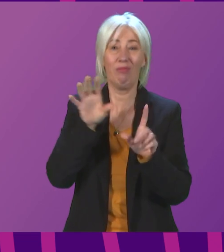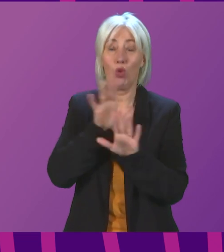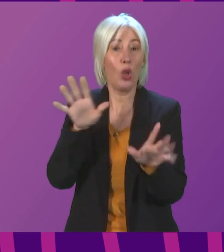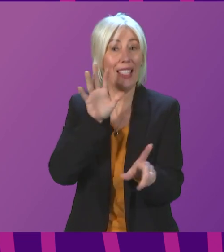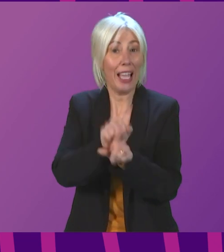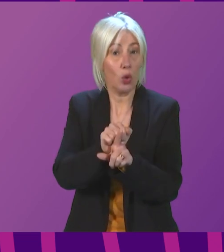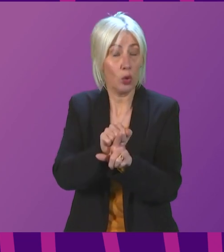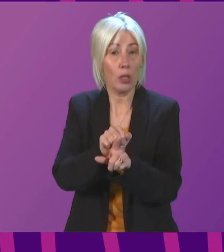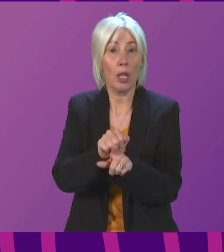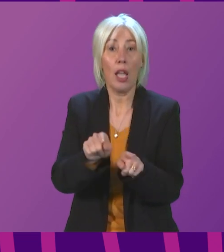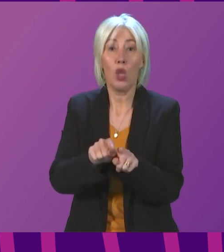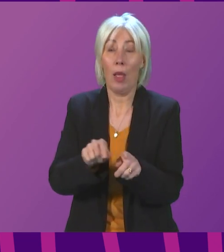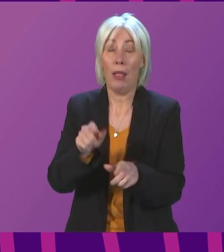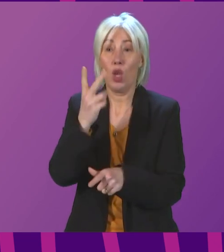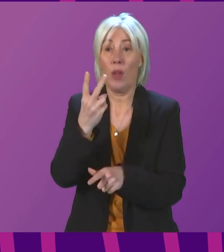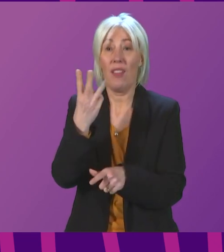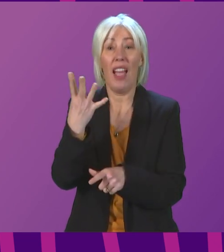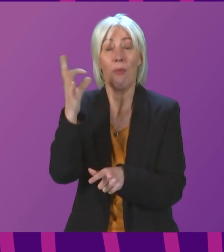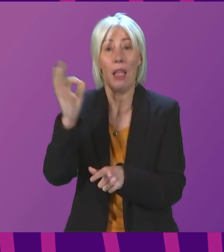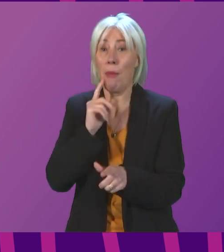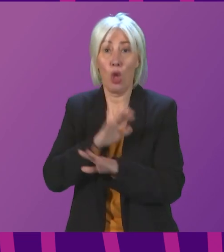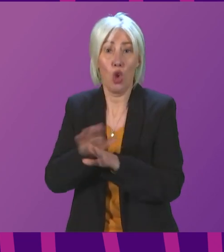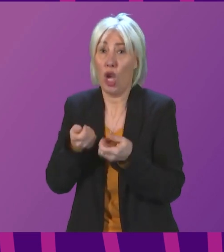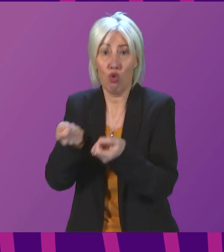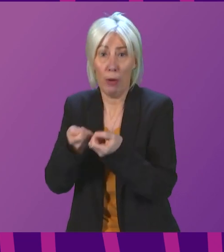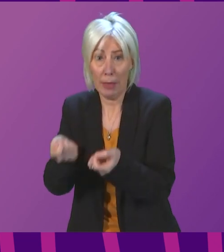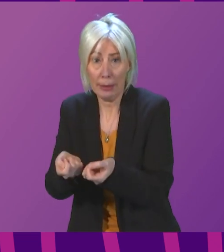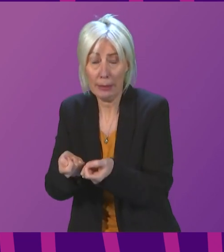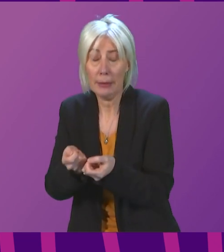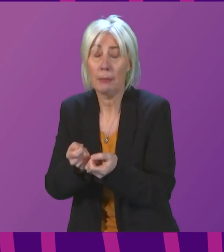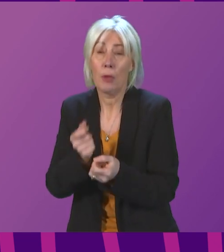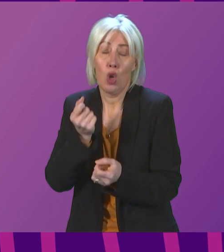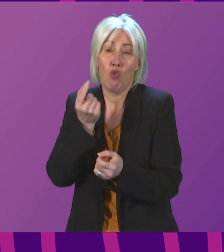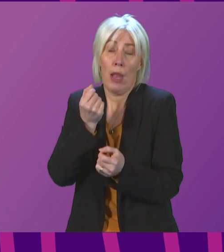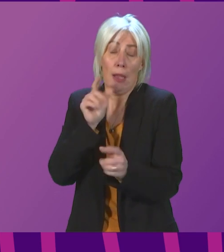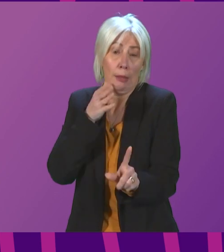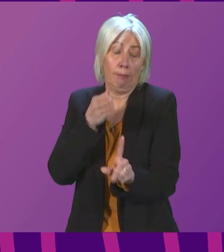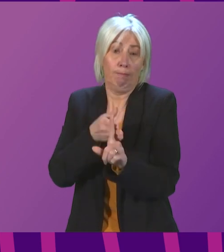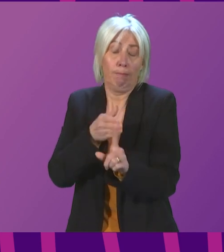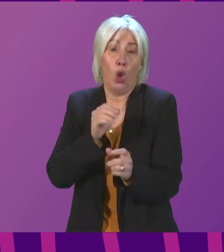cent fewer people in treatment. Does the First Minister recognise that Covid restrictions have a significant impact on